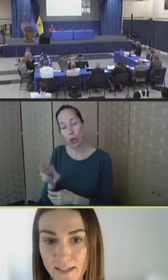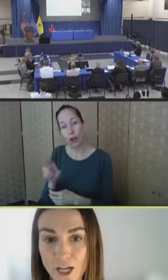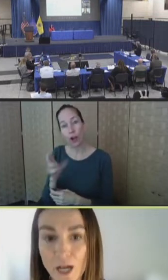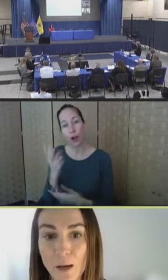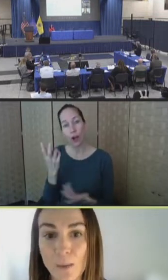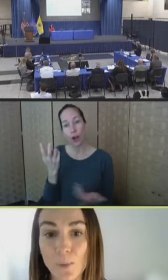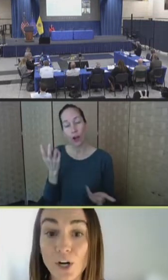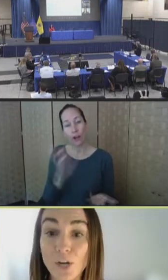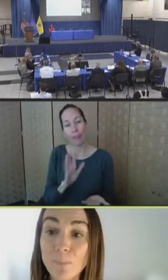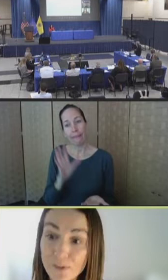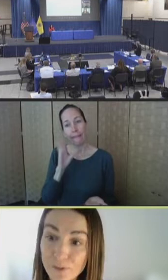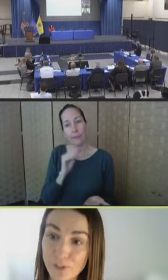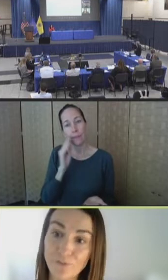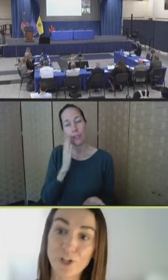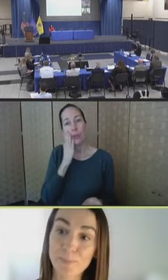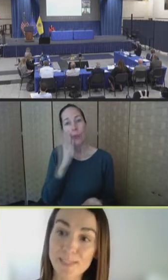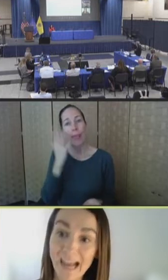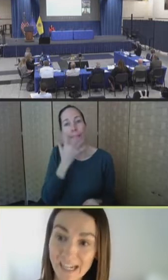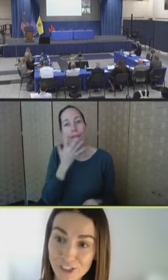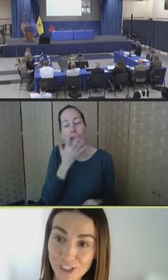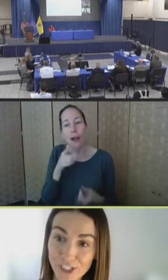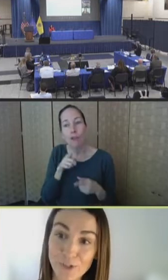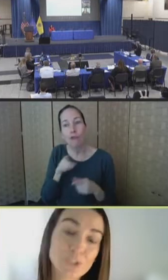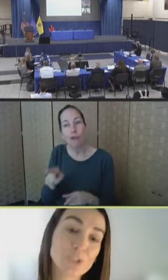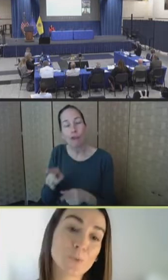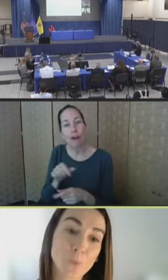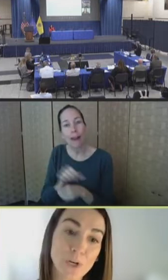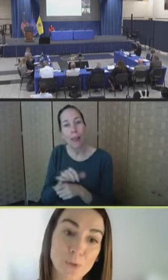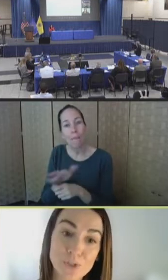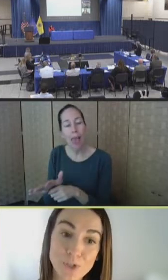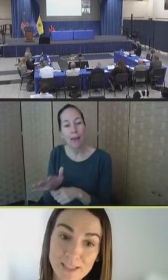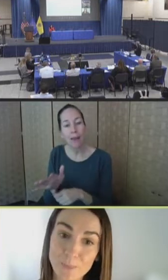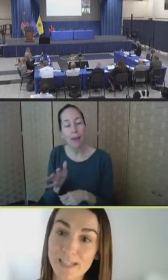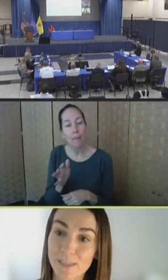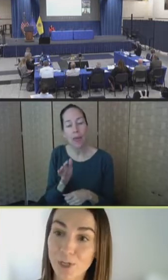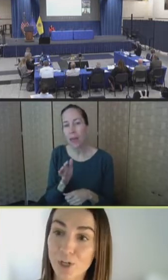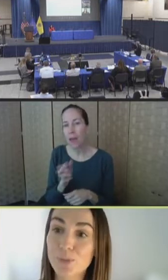But what our models confirm is actually those who were widowed during the pandemic are doing